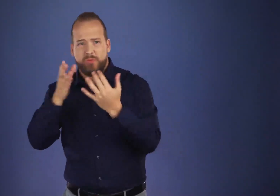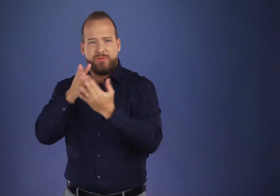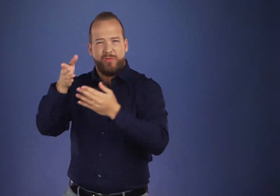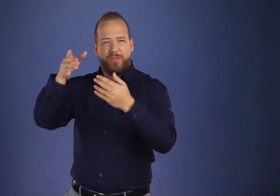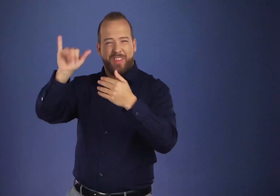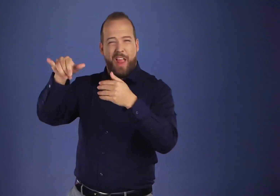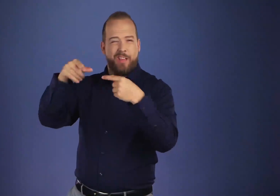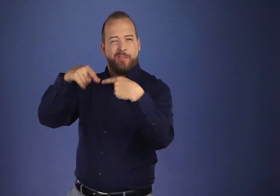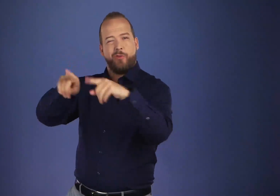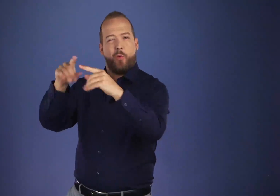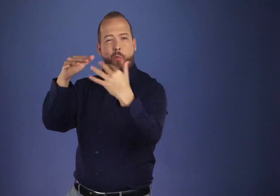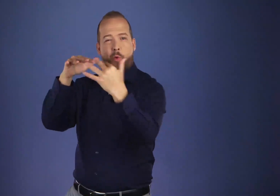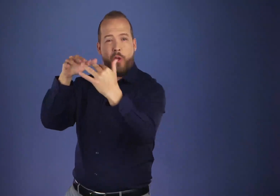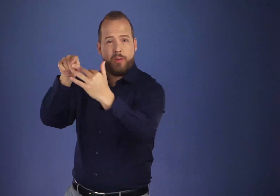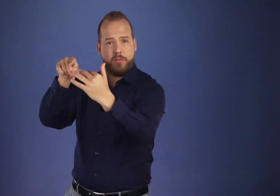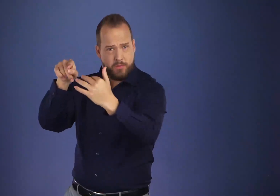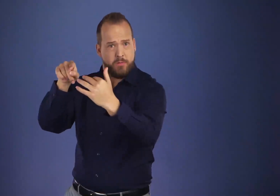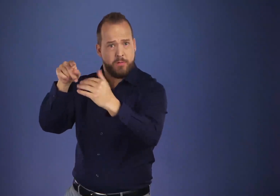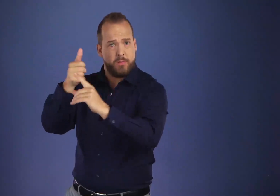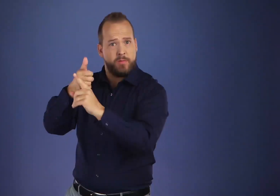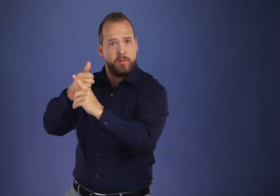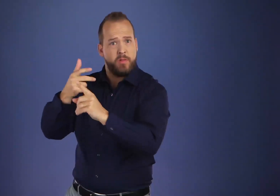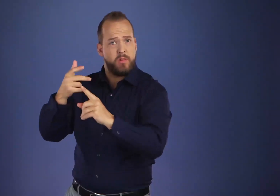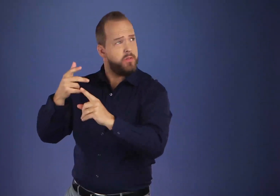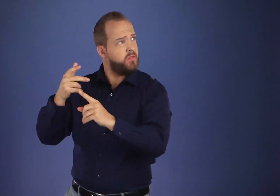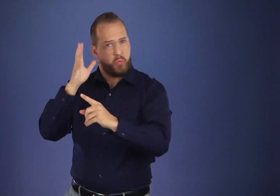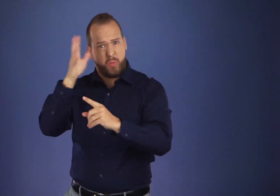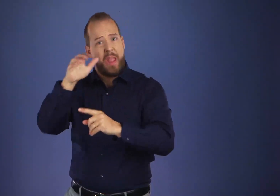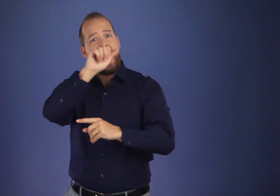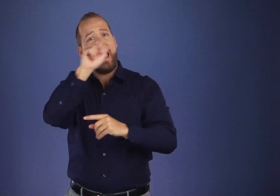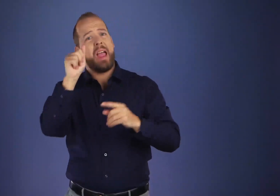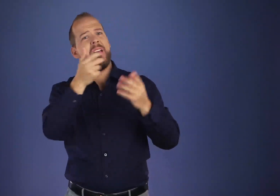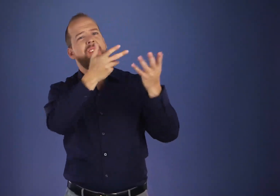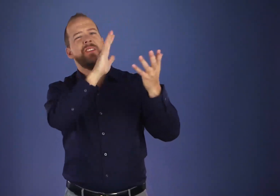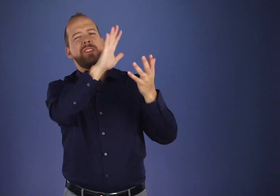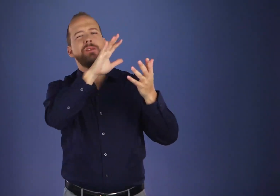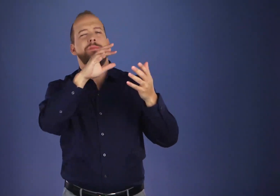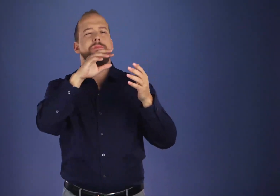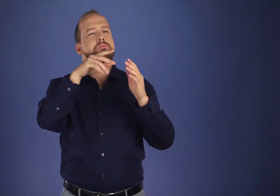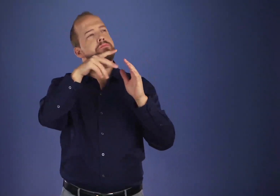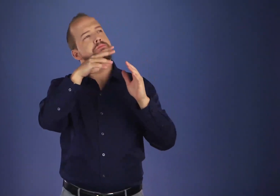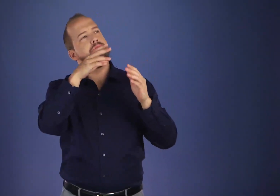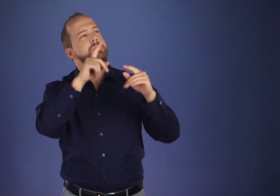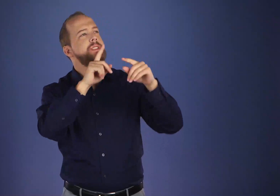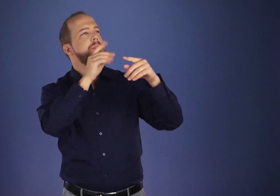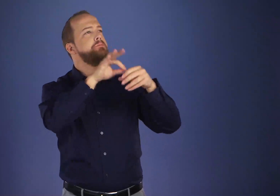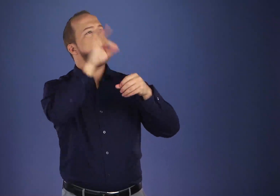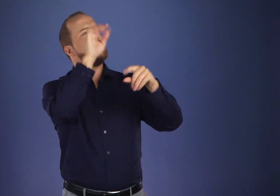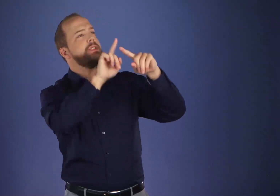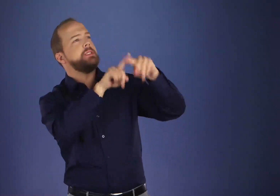Would they be able to take discipline, stand up under fire, and endure the monotony and misery of war?